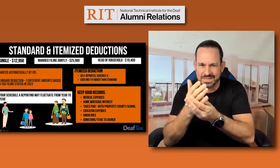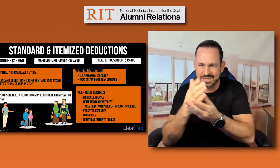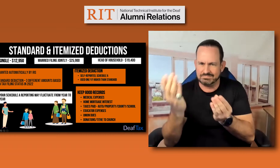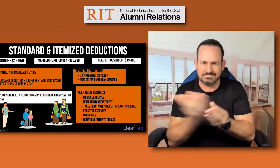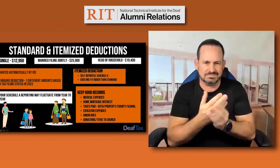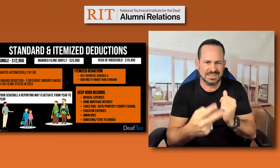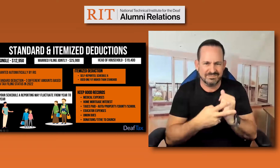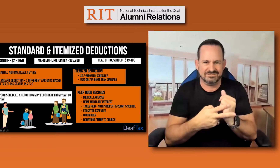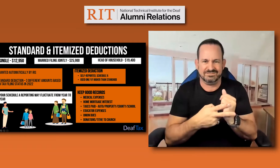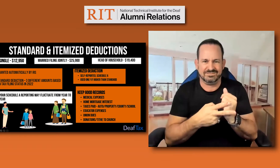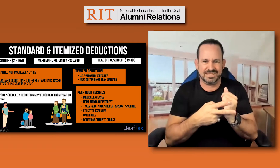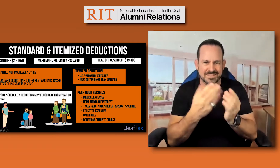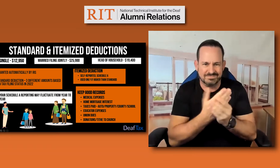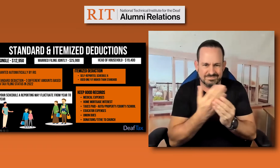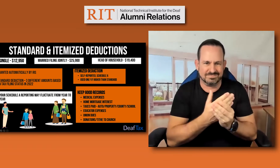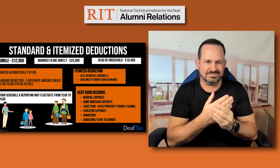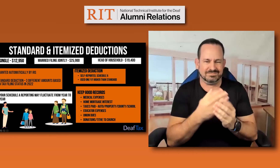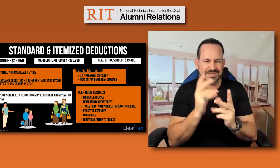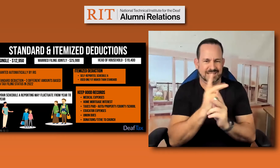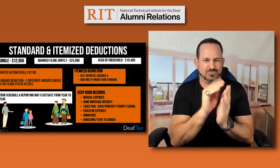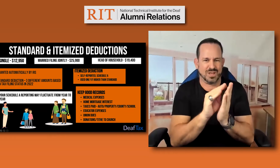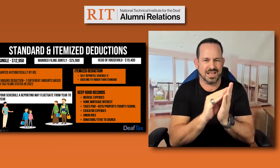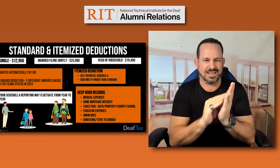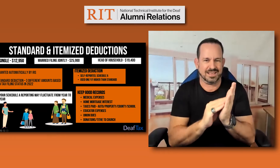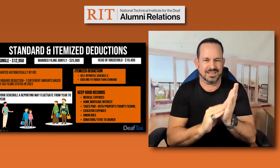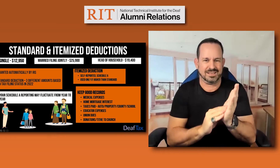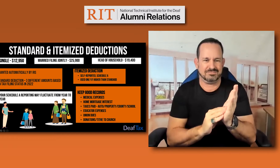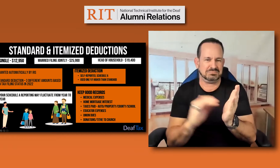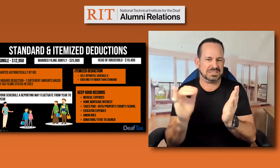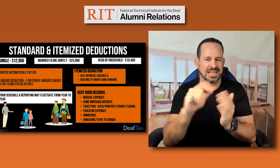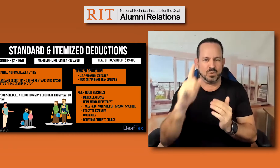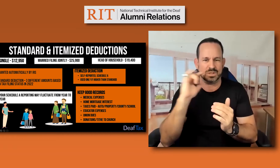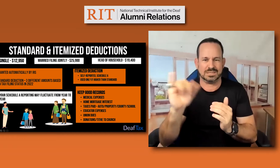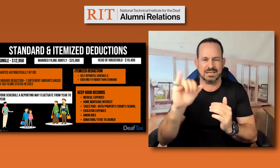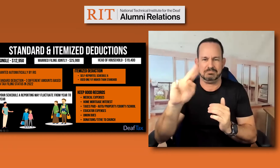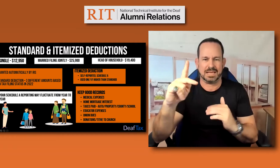And so it's always a good idea to not only enter those in your spreadsheet